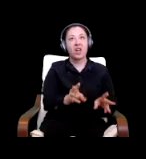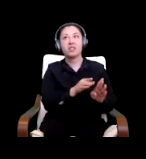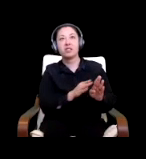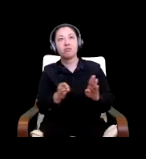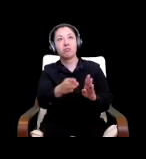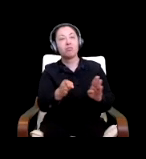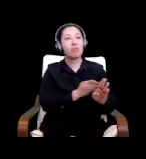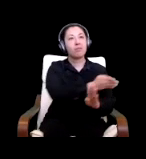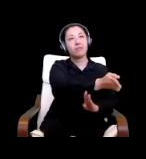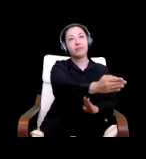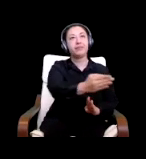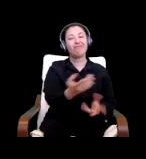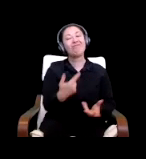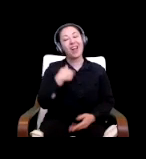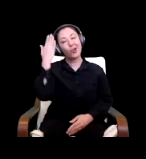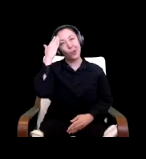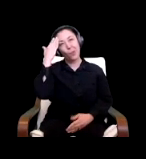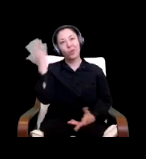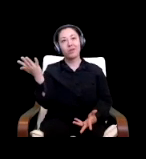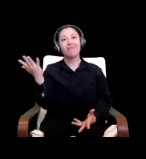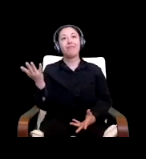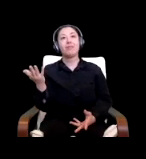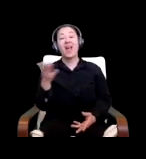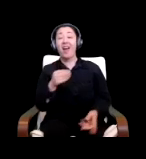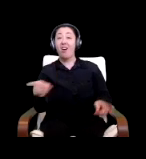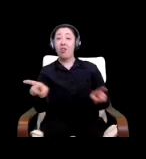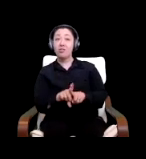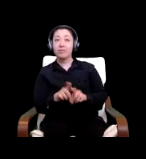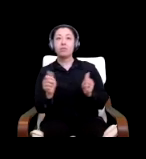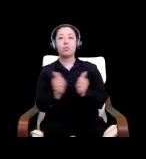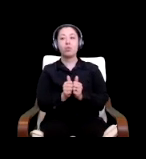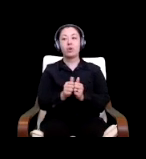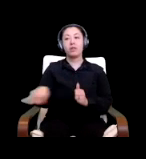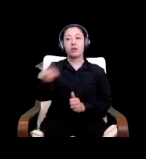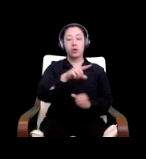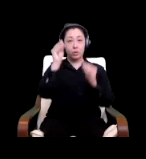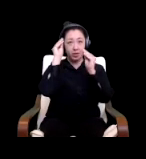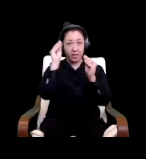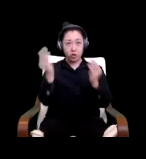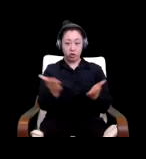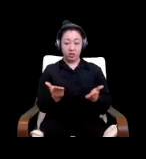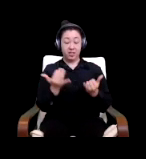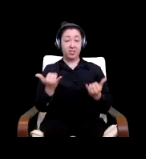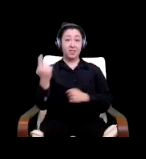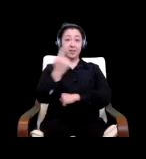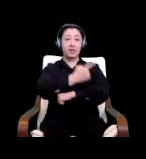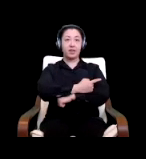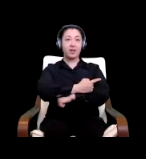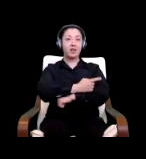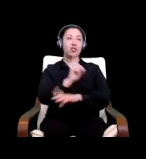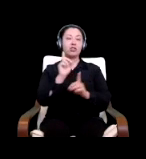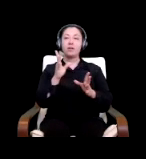that with the educators that are here today, I want to take a moment to thank you everyone